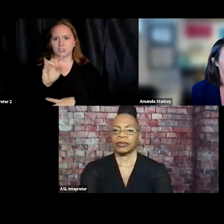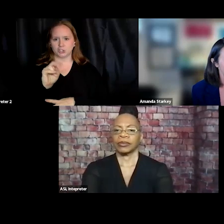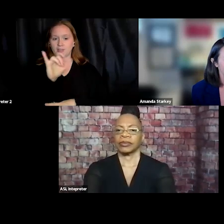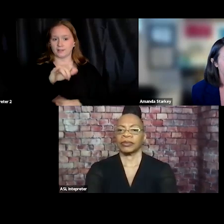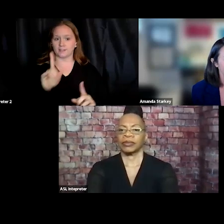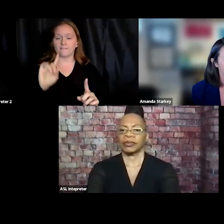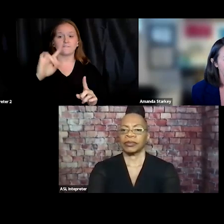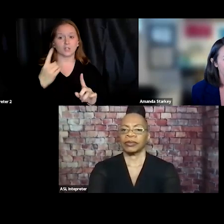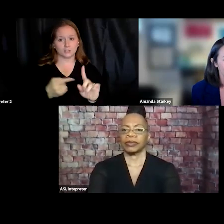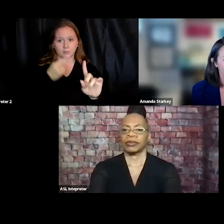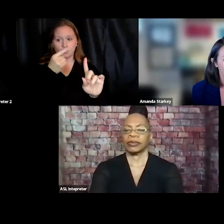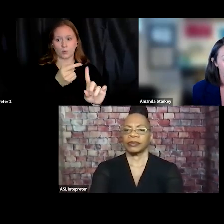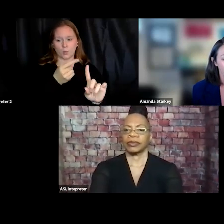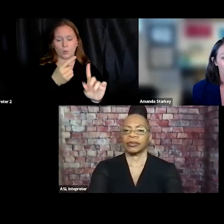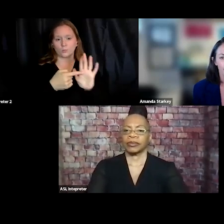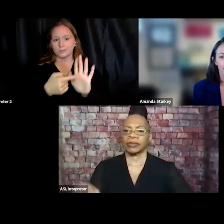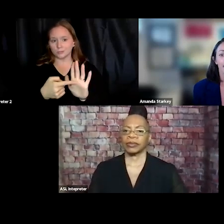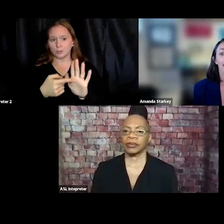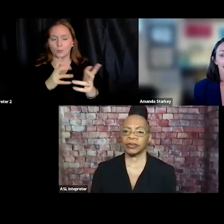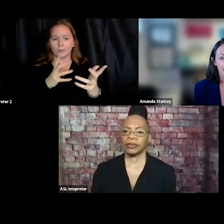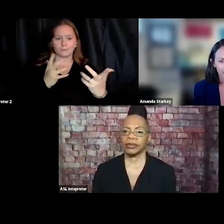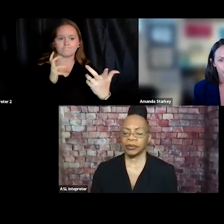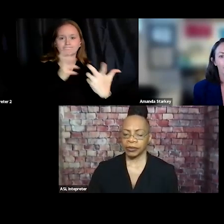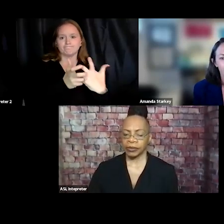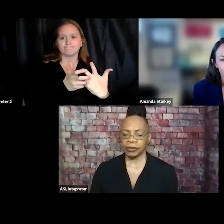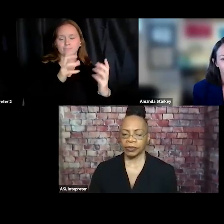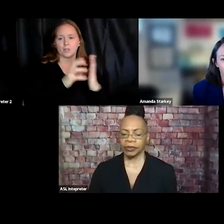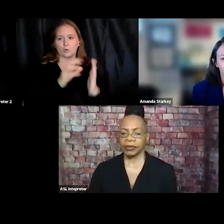We need to show that they meet paragraph A and we also need to show